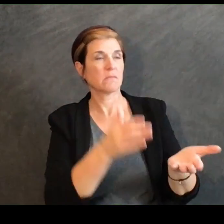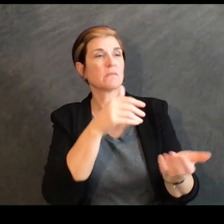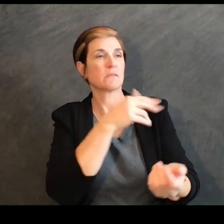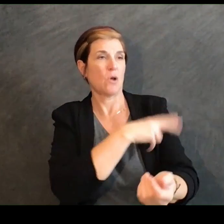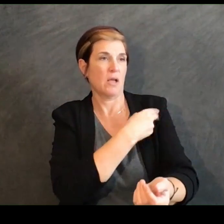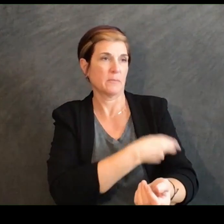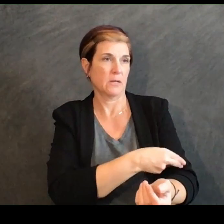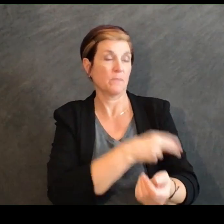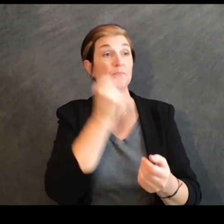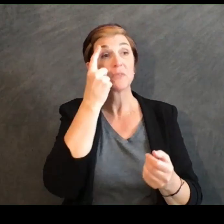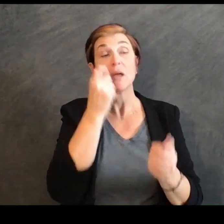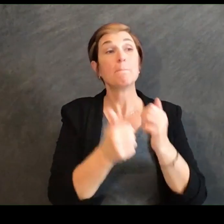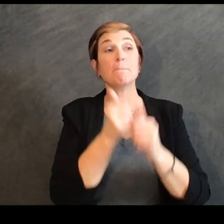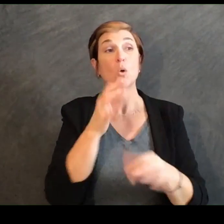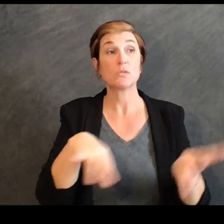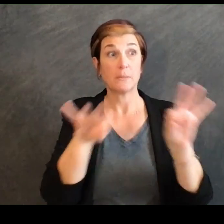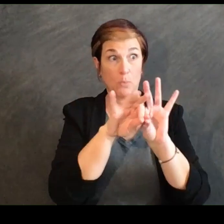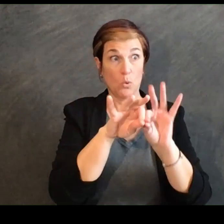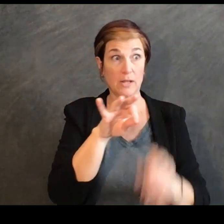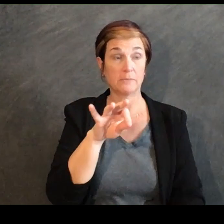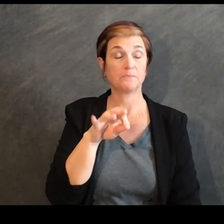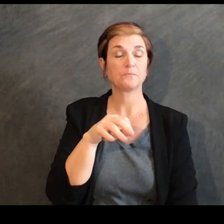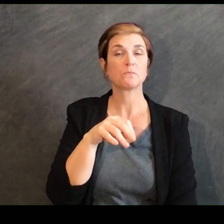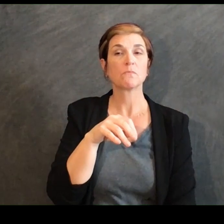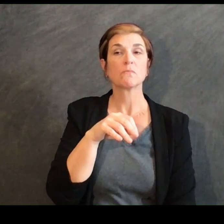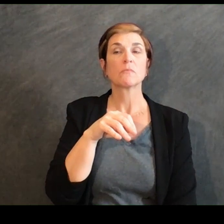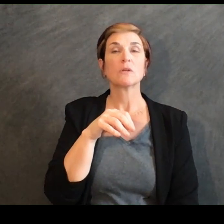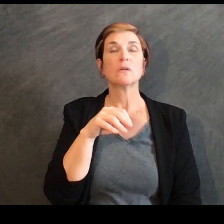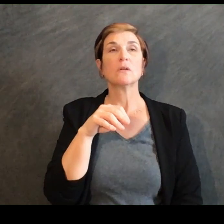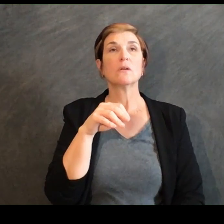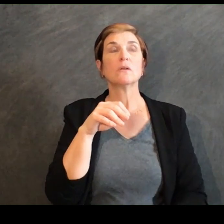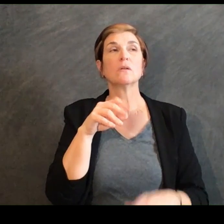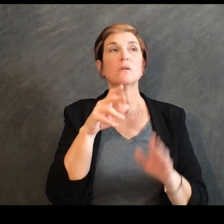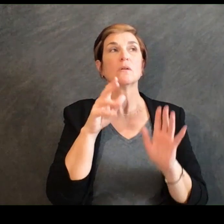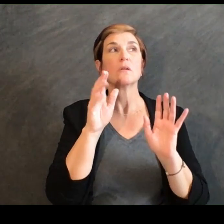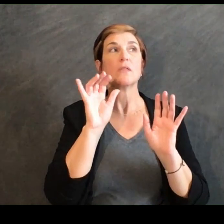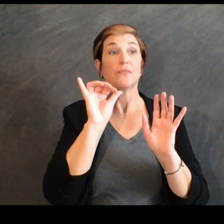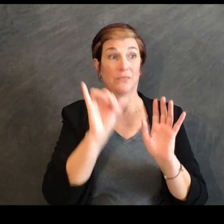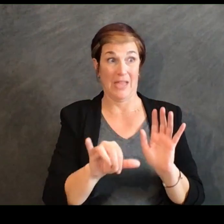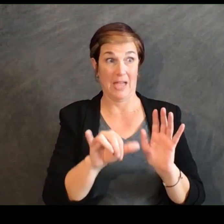all is they've gone from a machine that may have a lower throughput to the